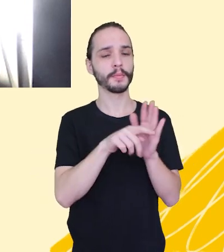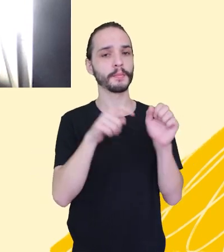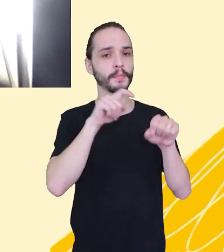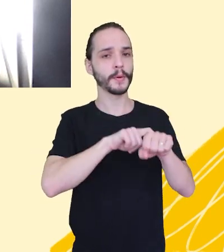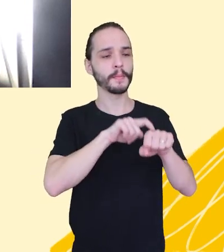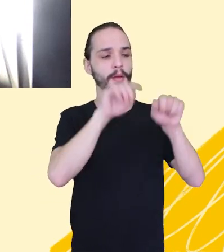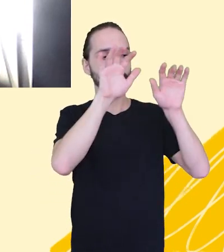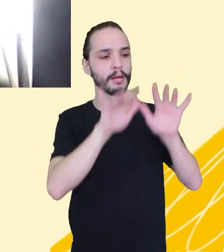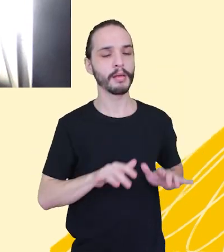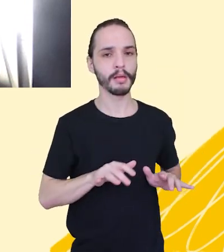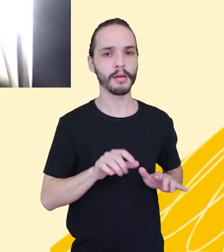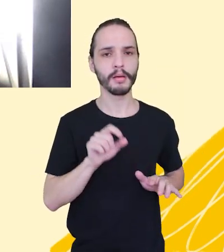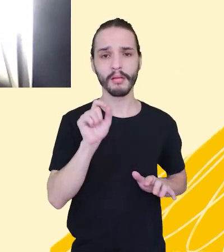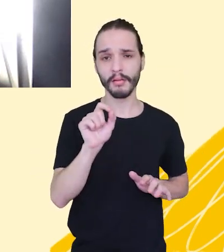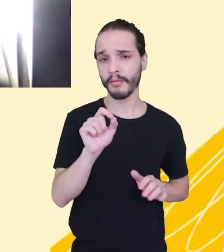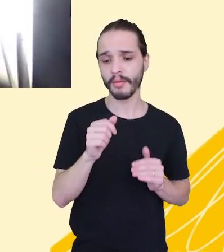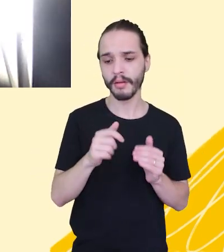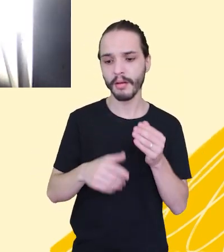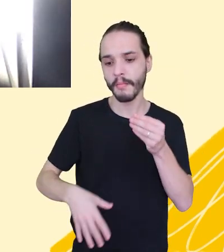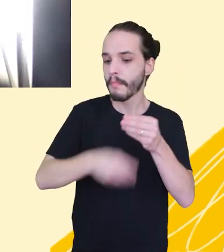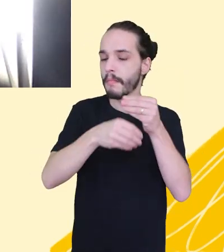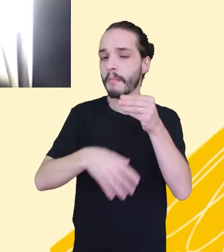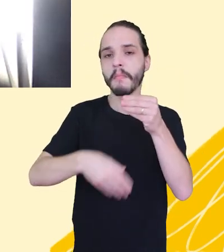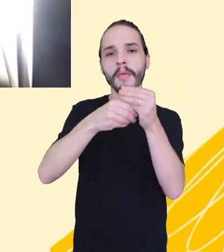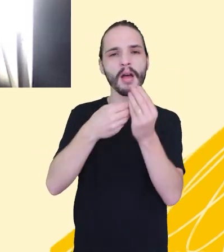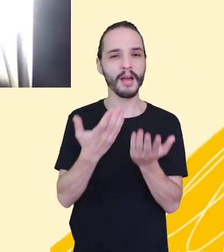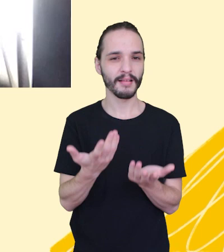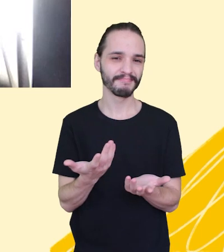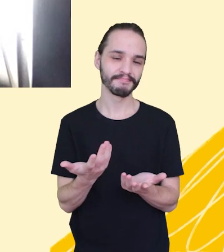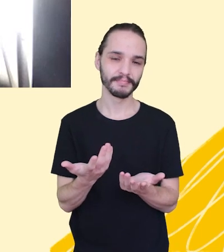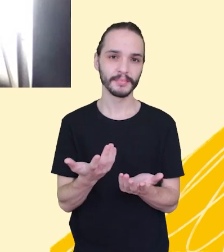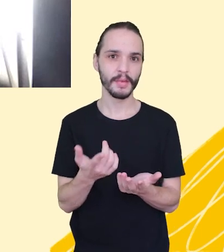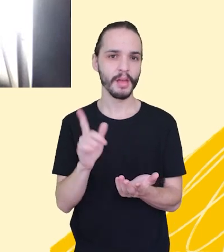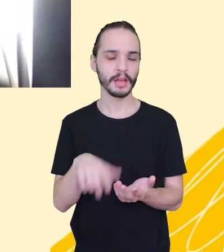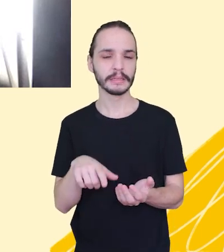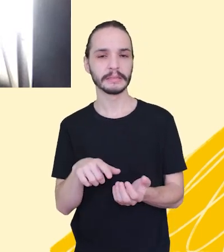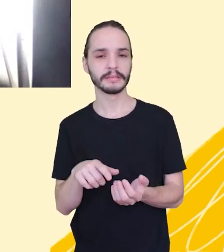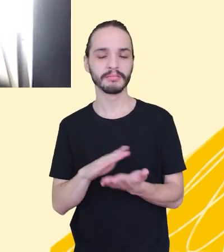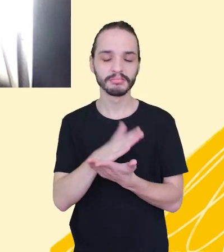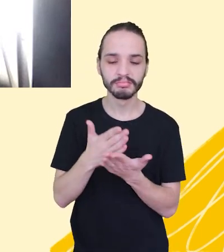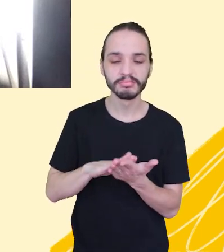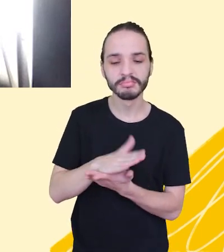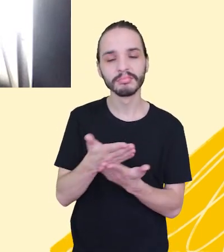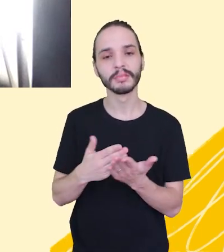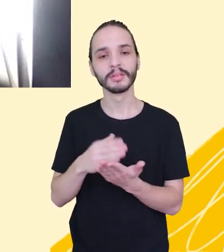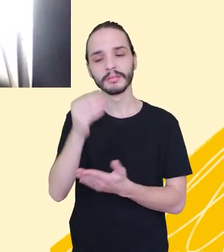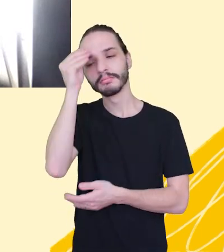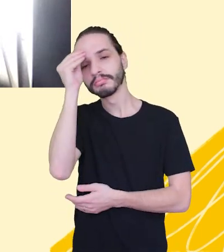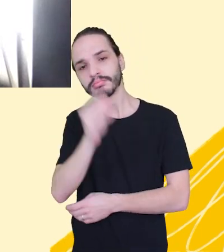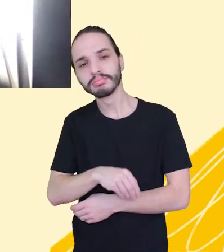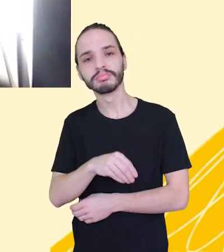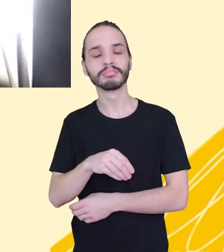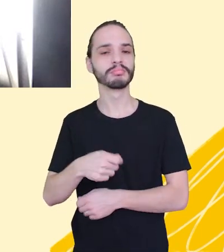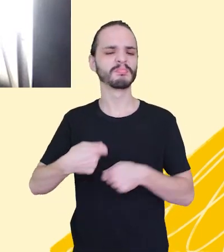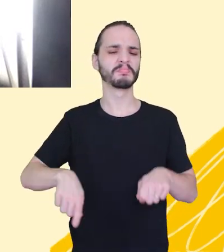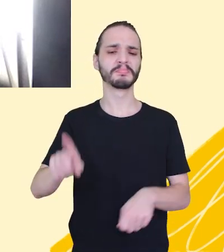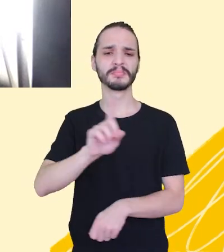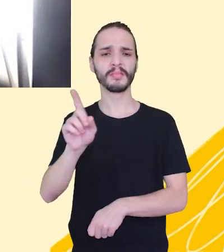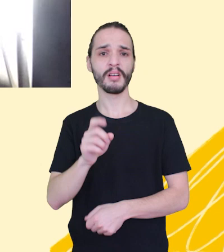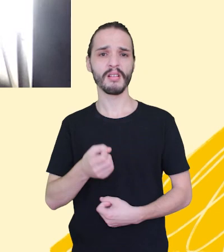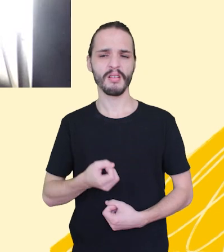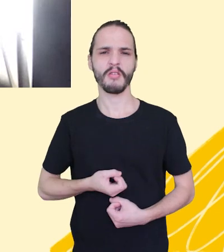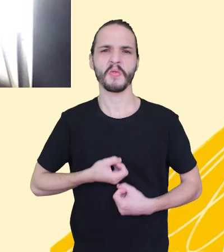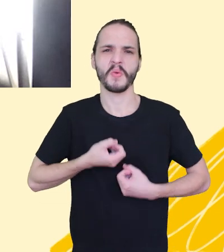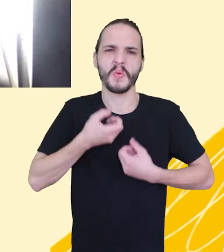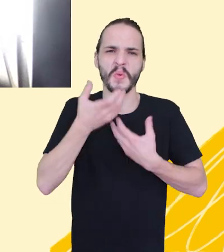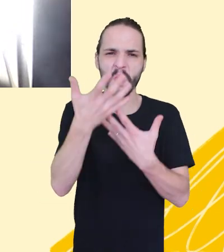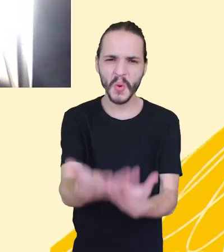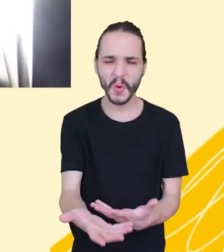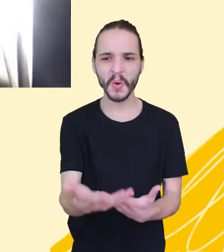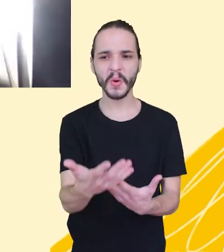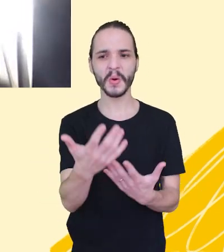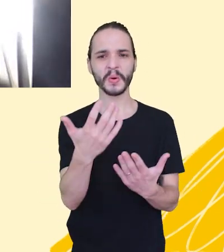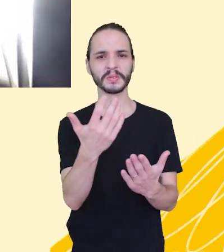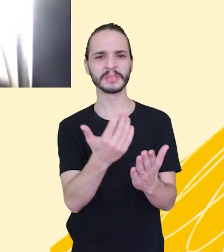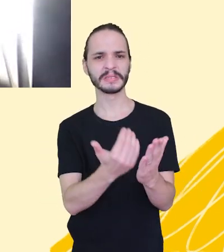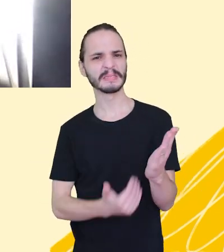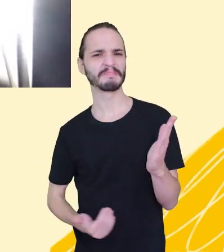It's very annoying, boring and not necessary at all to tell more than...